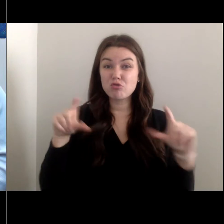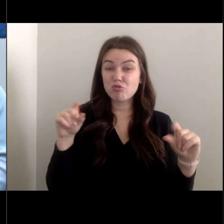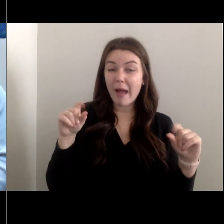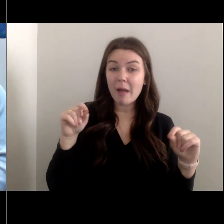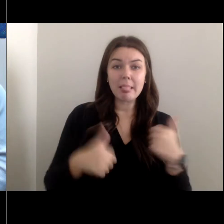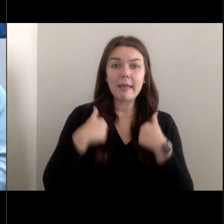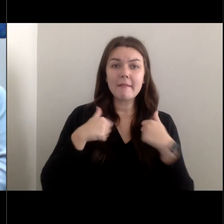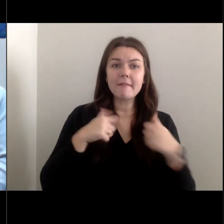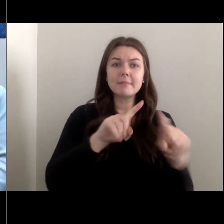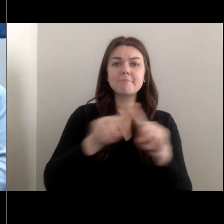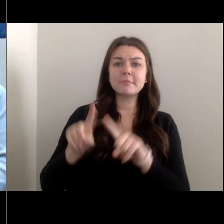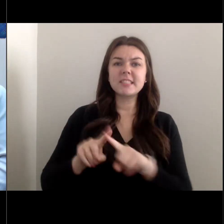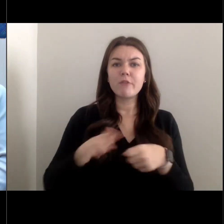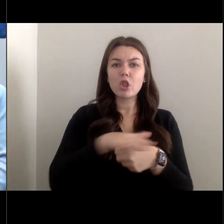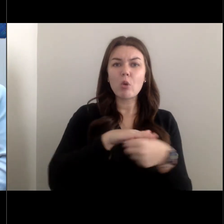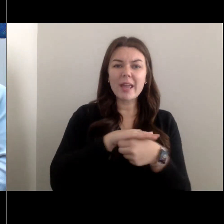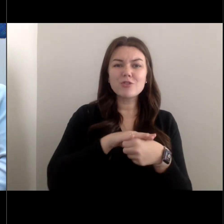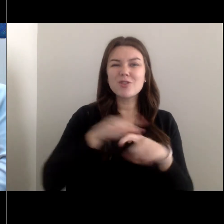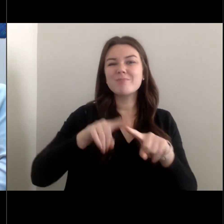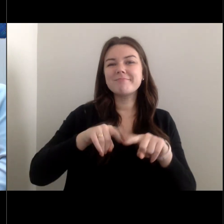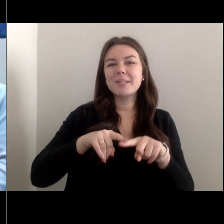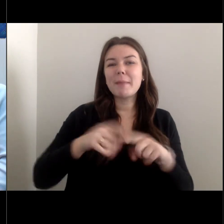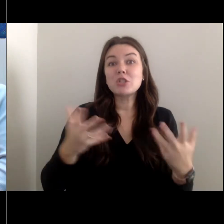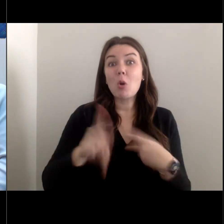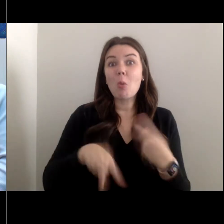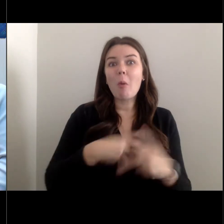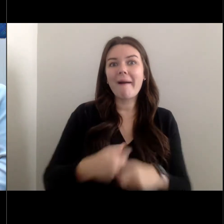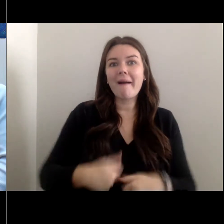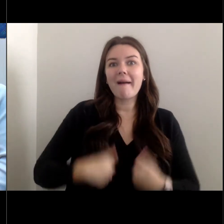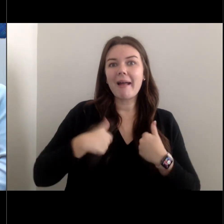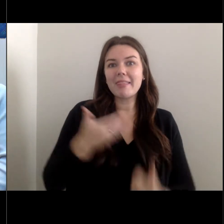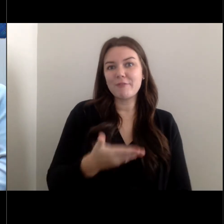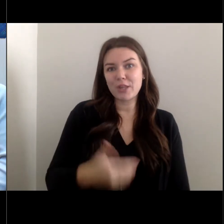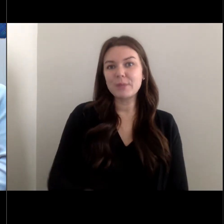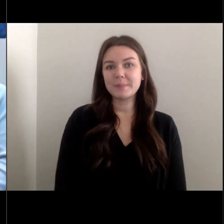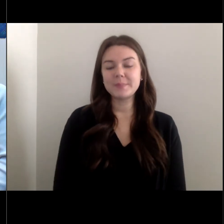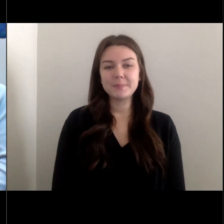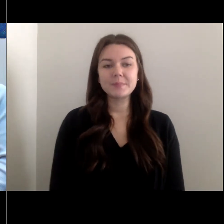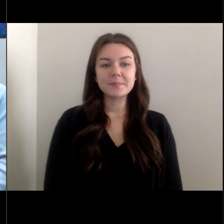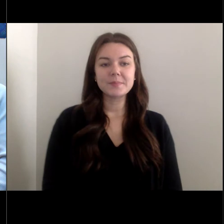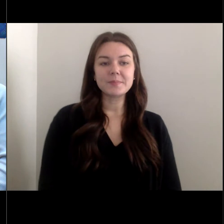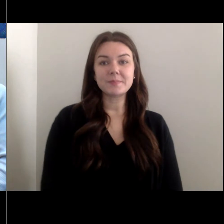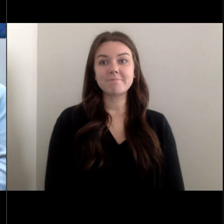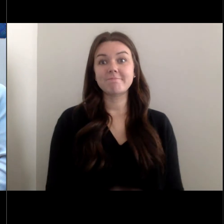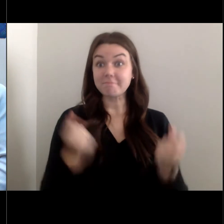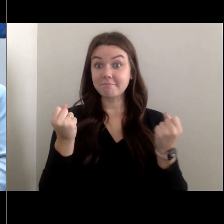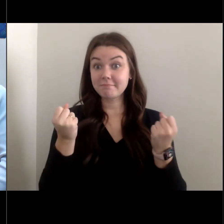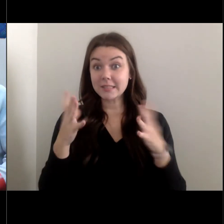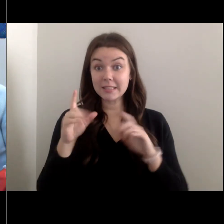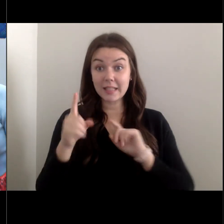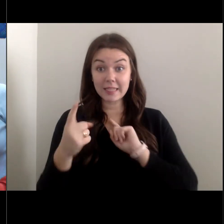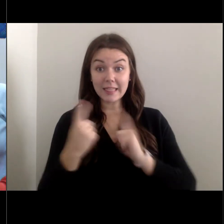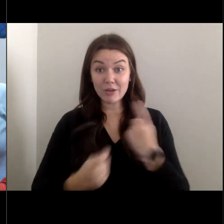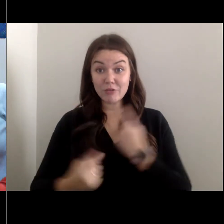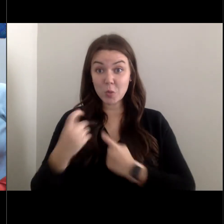in what location. [Lisa] Okay, well we have a lot of questions here, but I think that we have a lot of material to cover too.